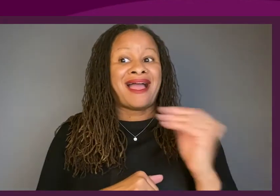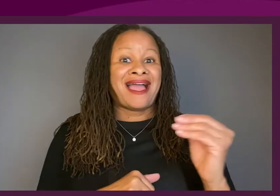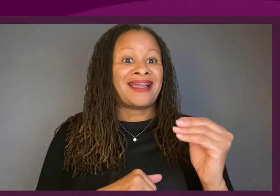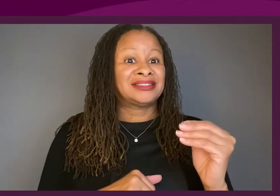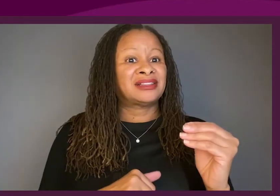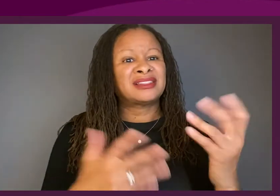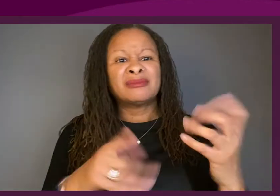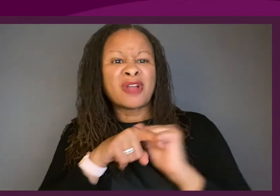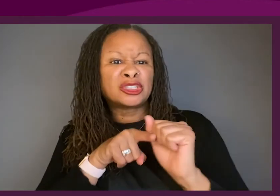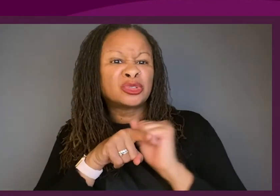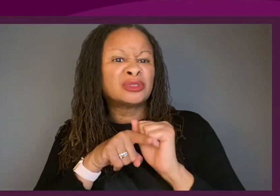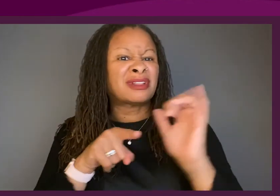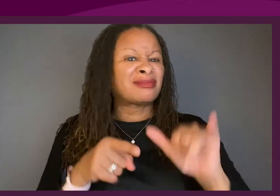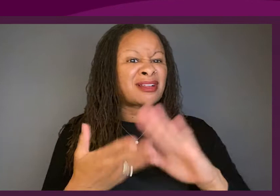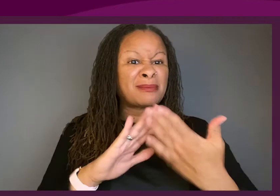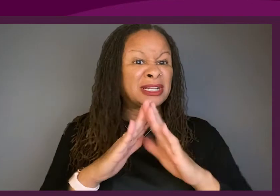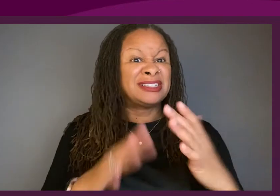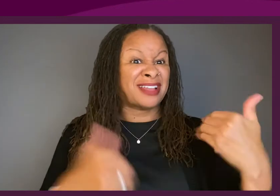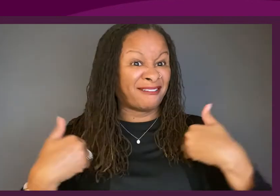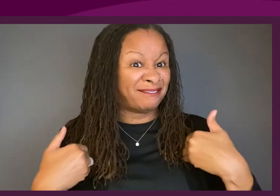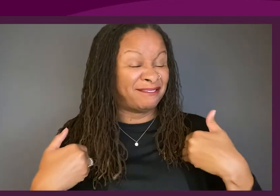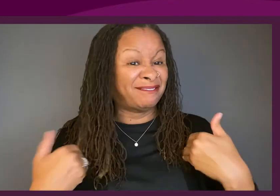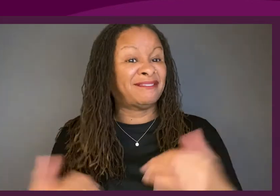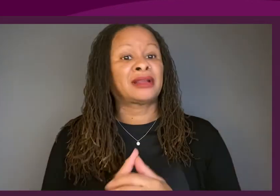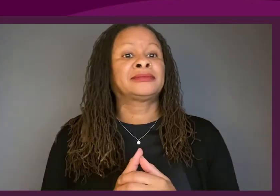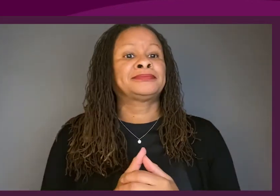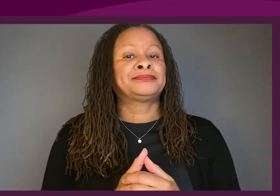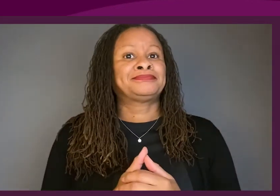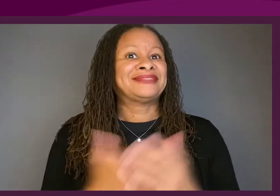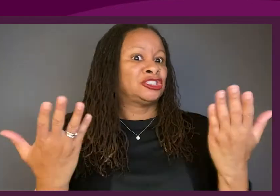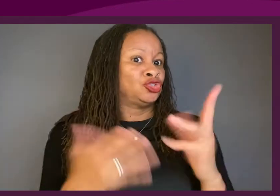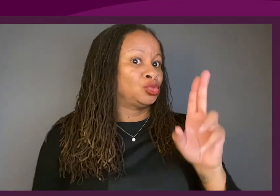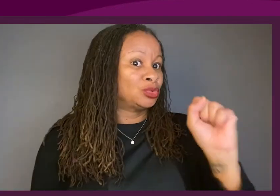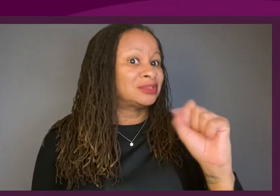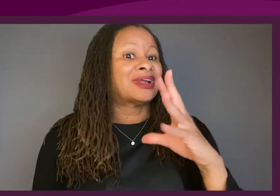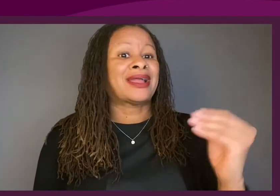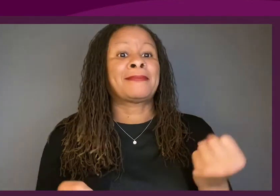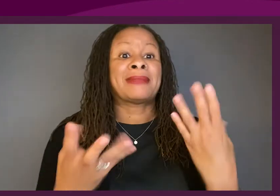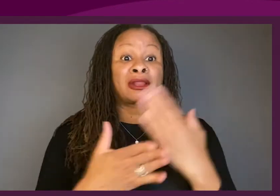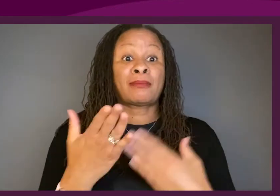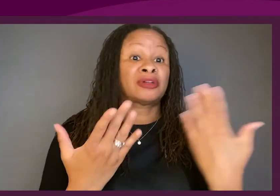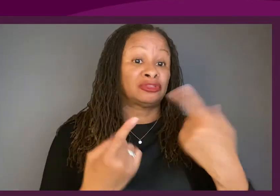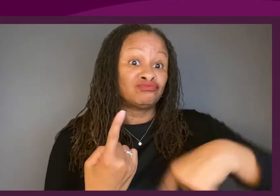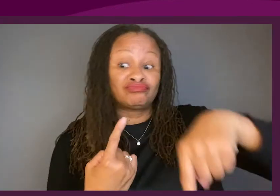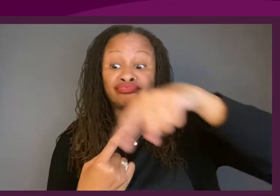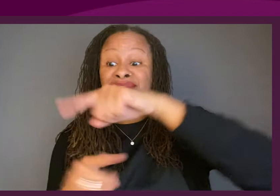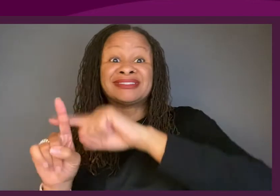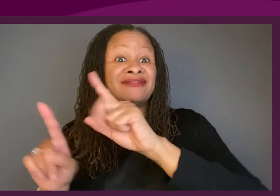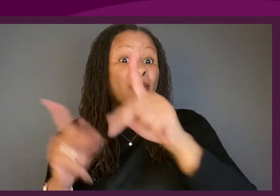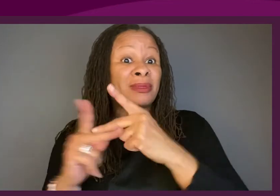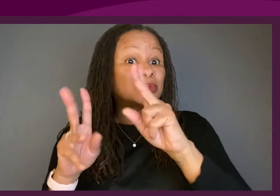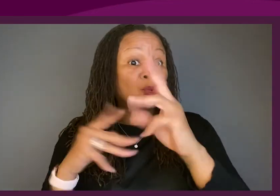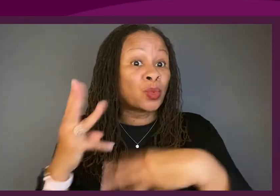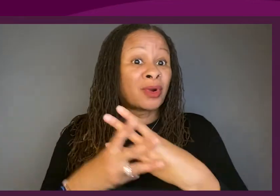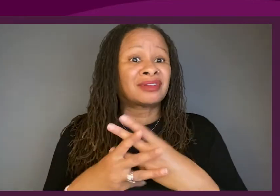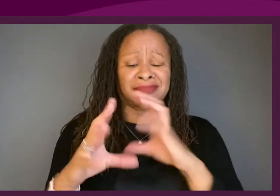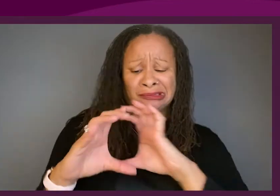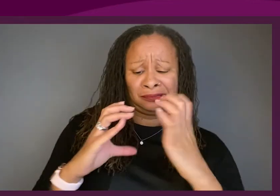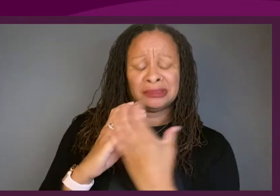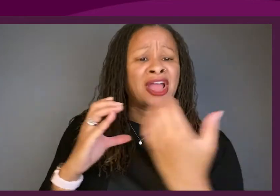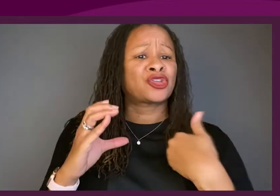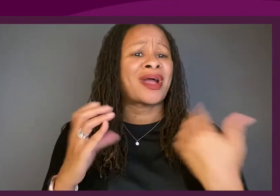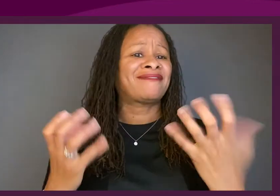the US and in many places around the world, there are emergency exercises that are conducted